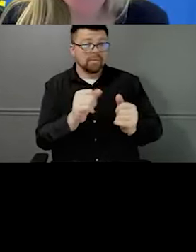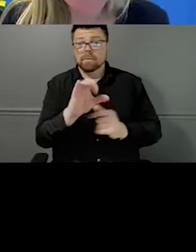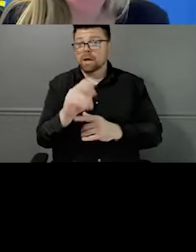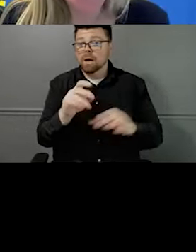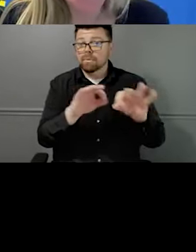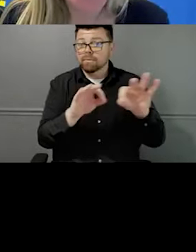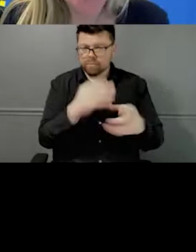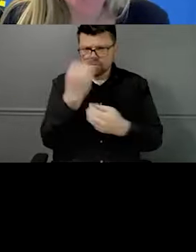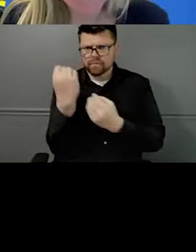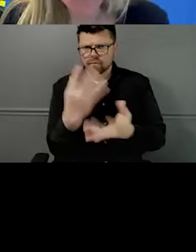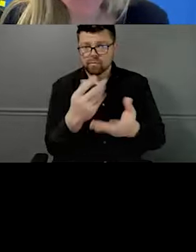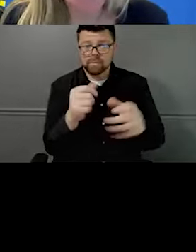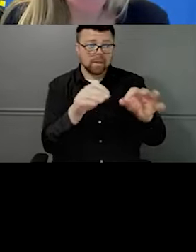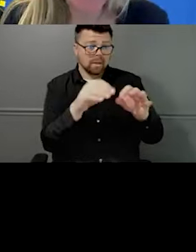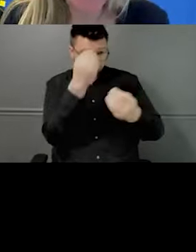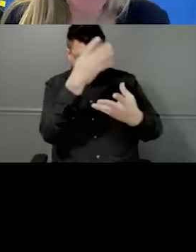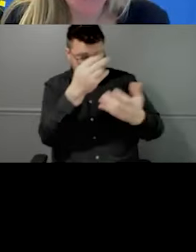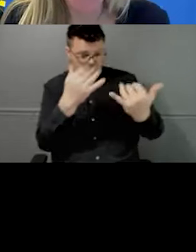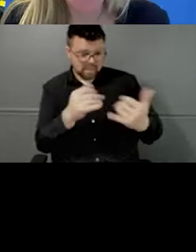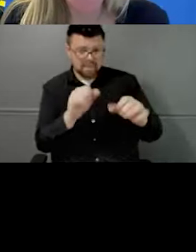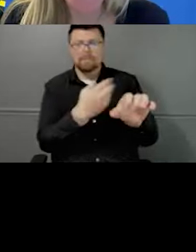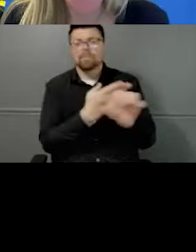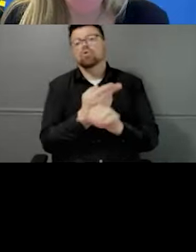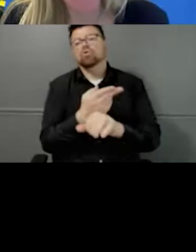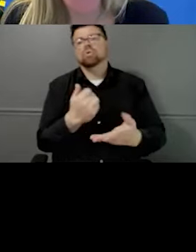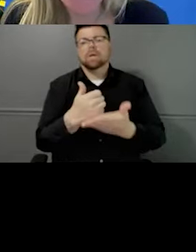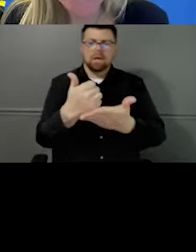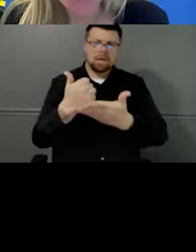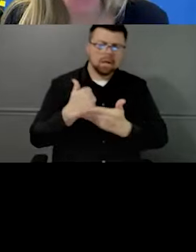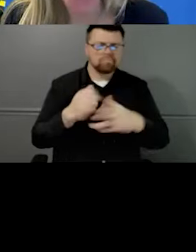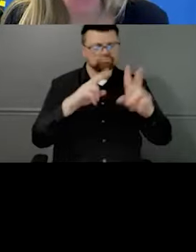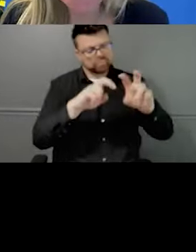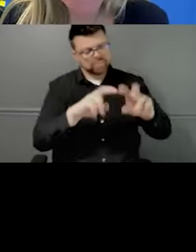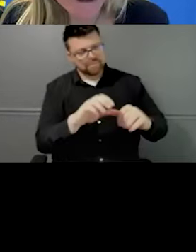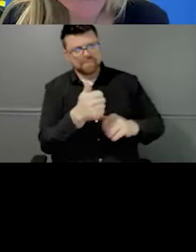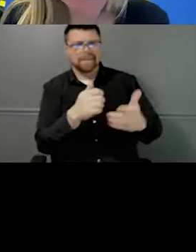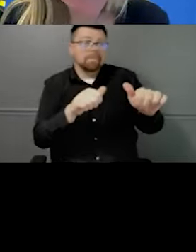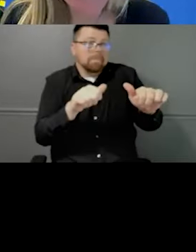the information also can be used to help assess any potential scientific